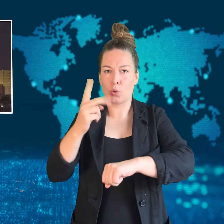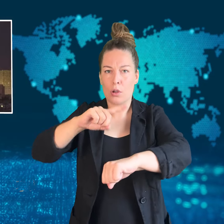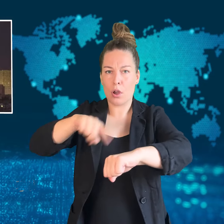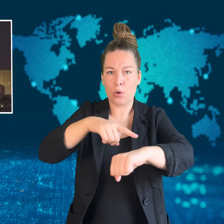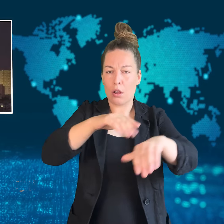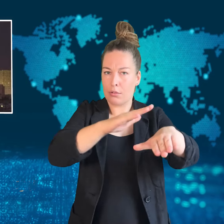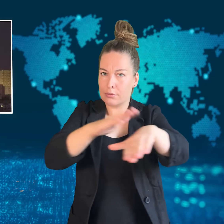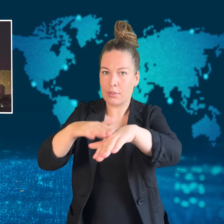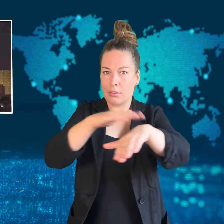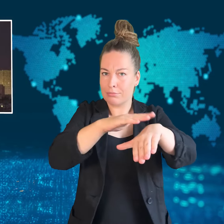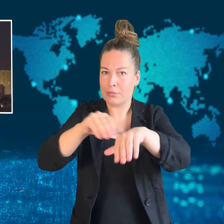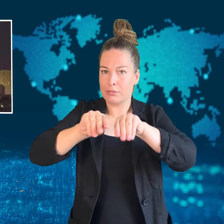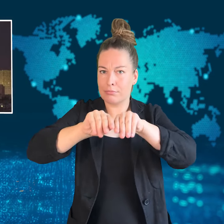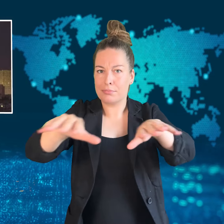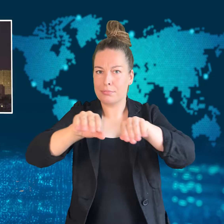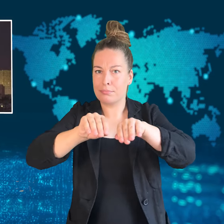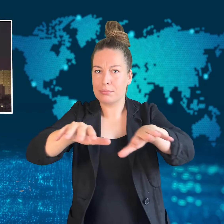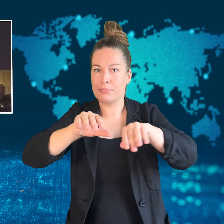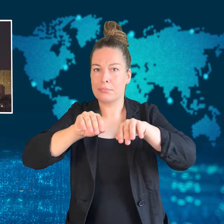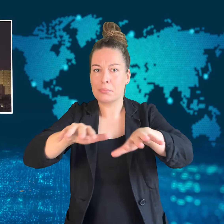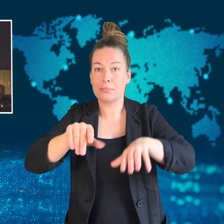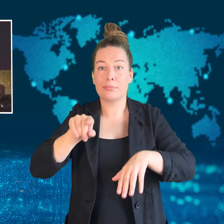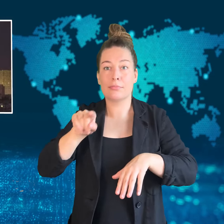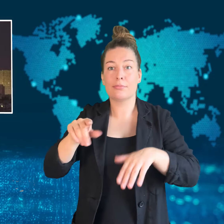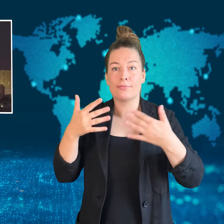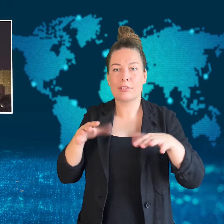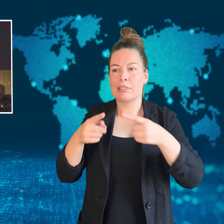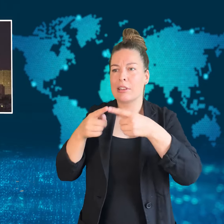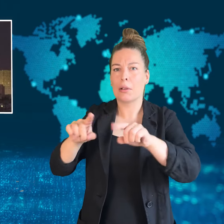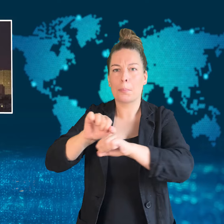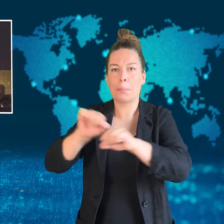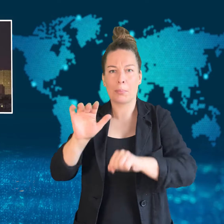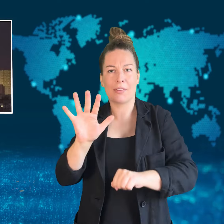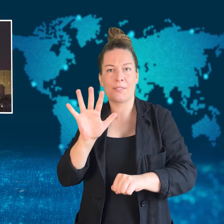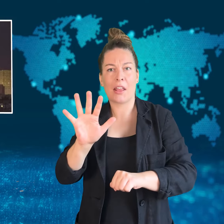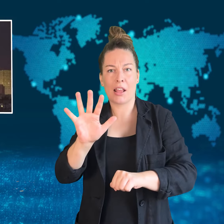At least 8 civilians were killed and almost 100 were injured.